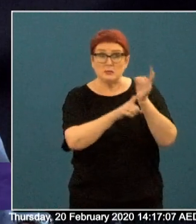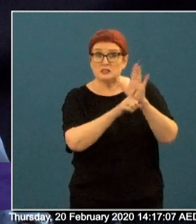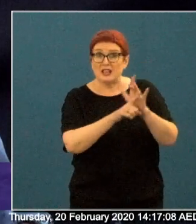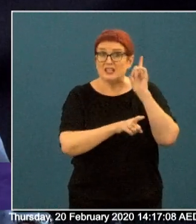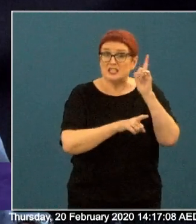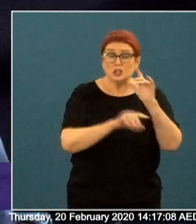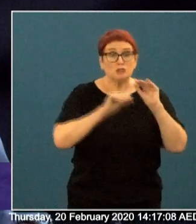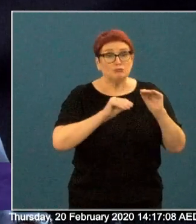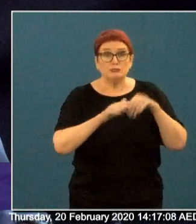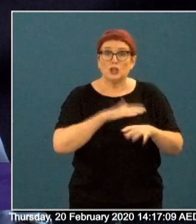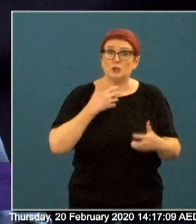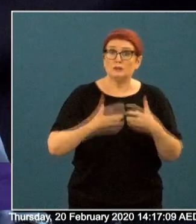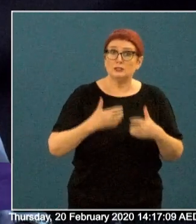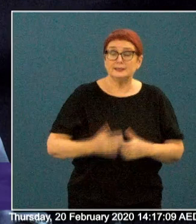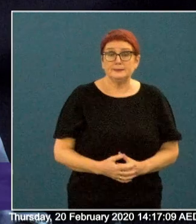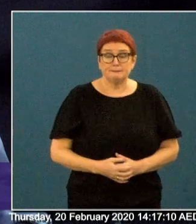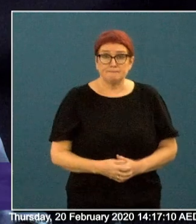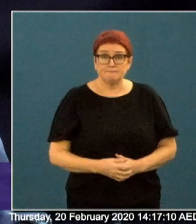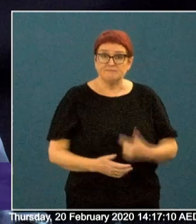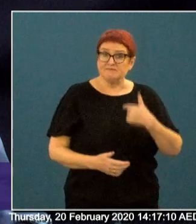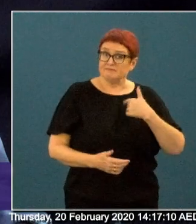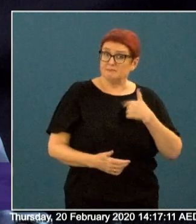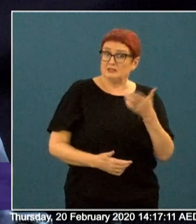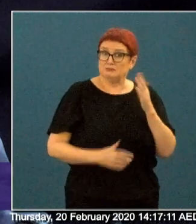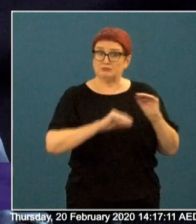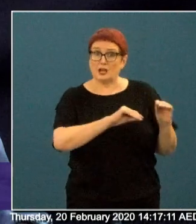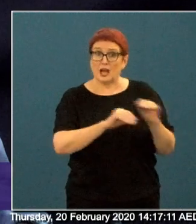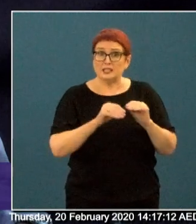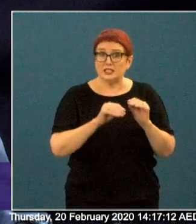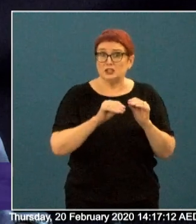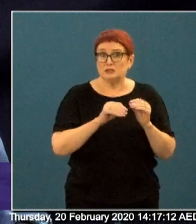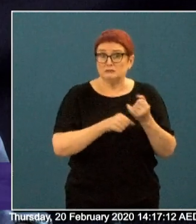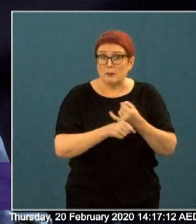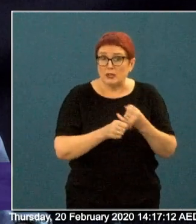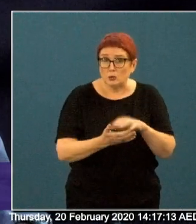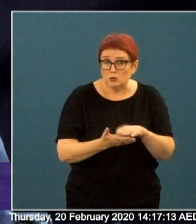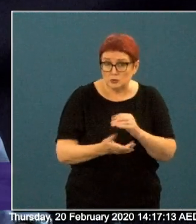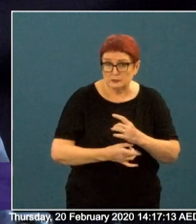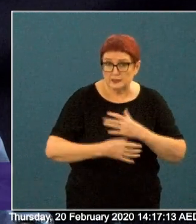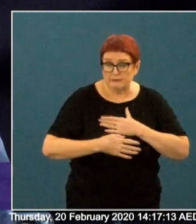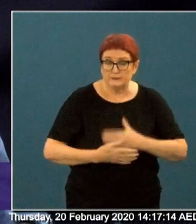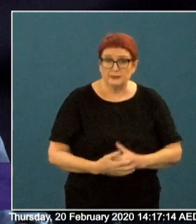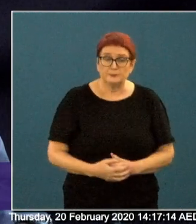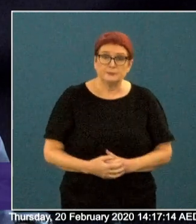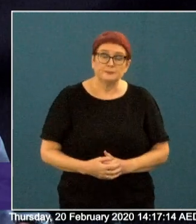I, myself, lecture medical students. And, as part of the lecture we convene,